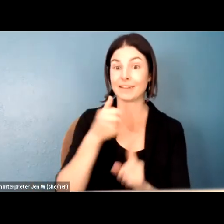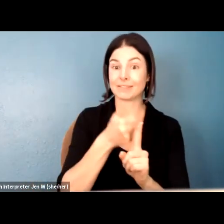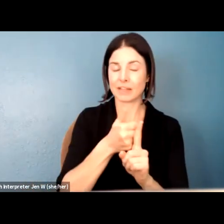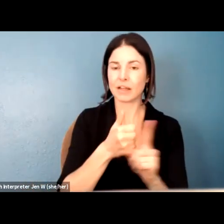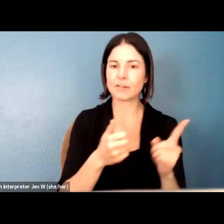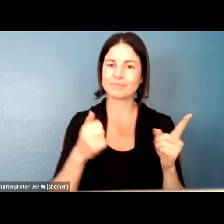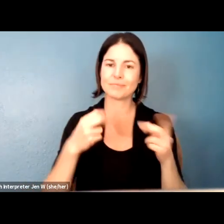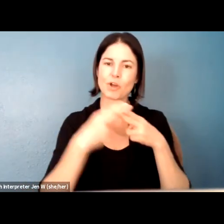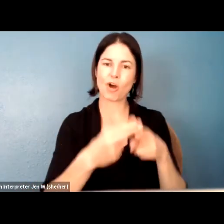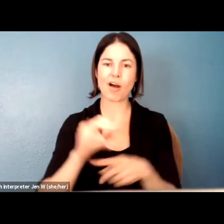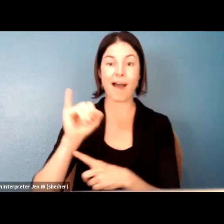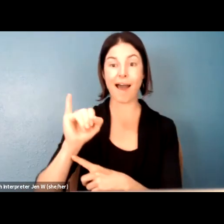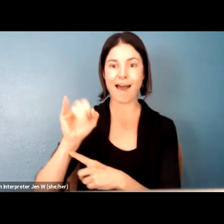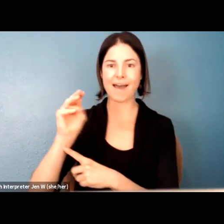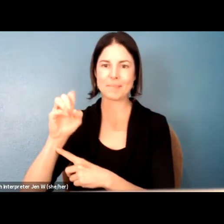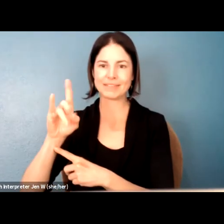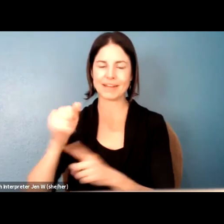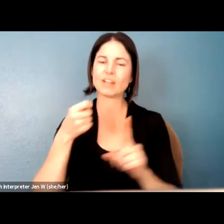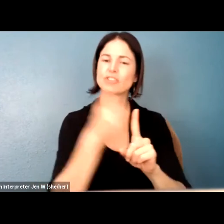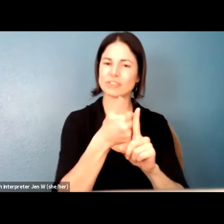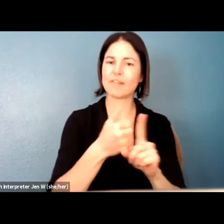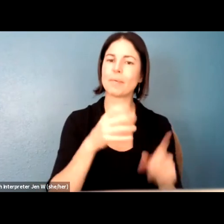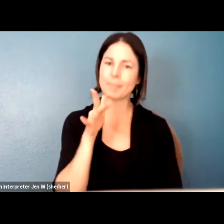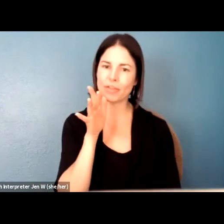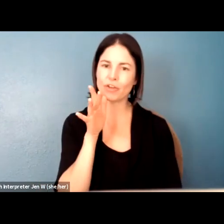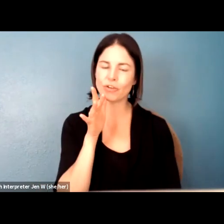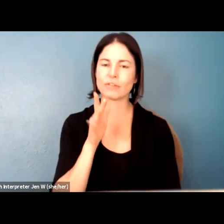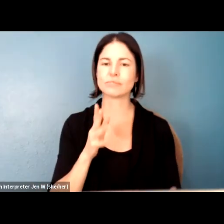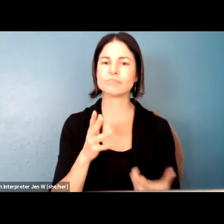I'm Adina is also a mother, spoken word artist, writer, and